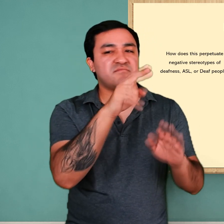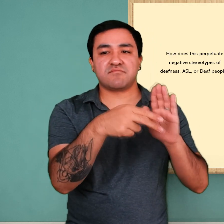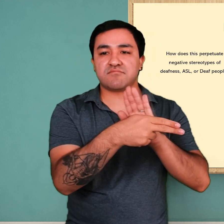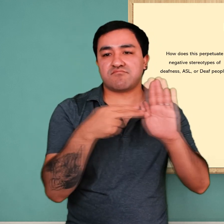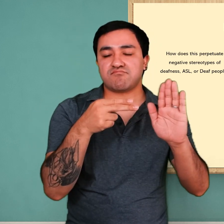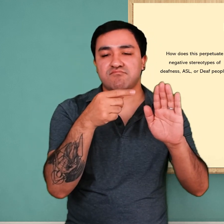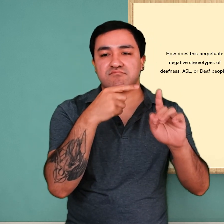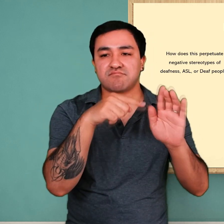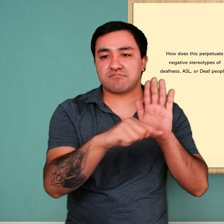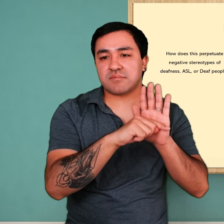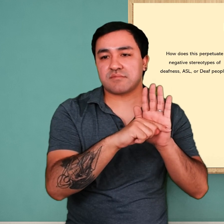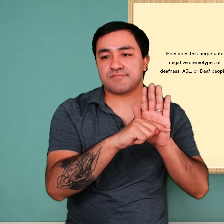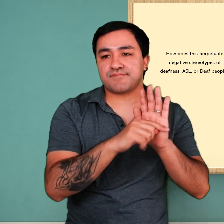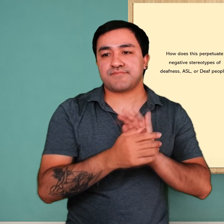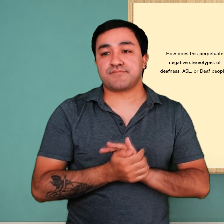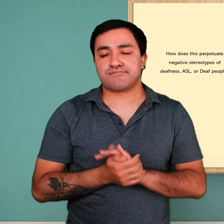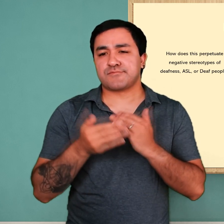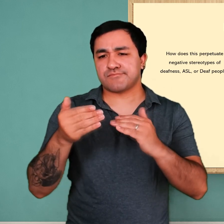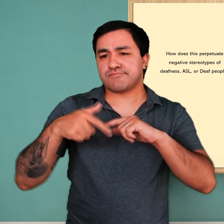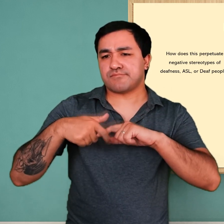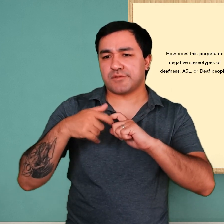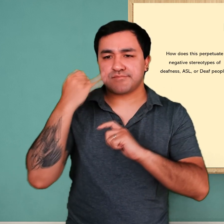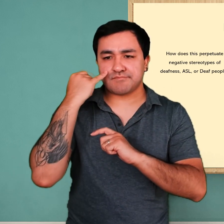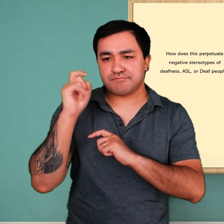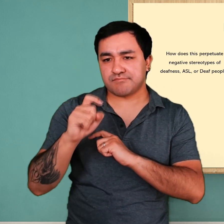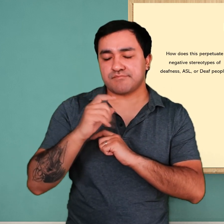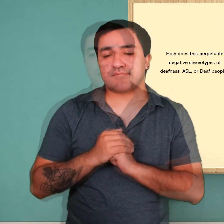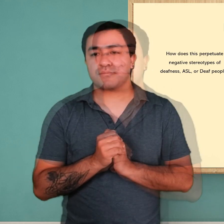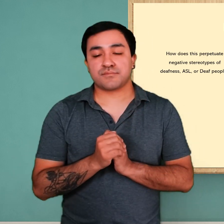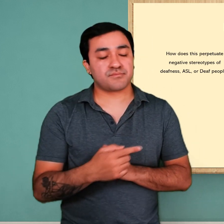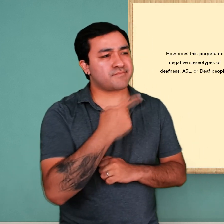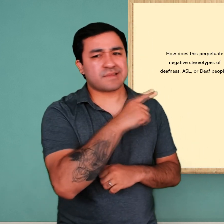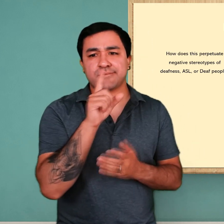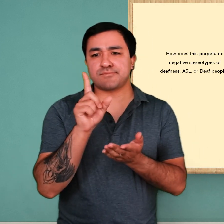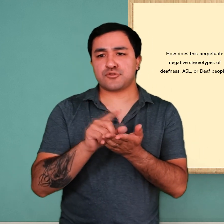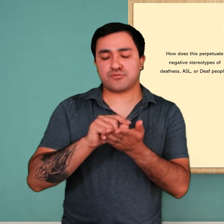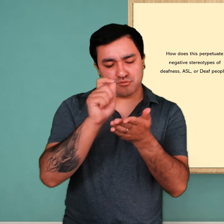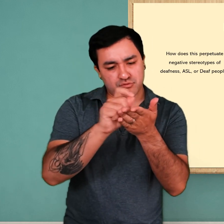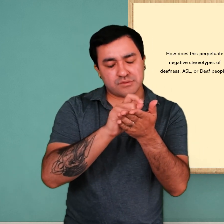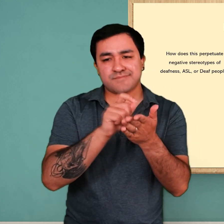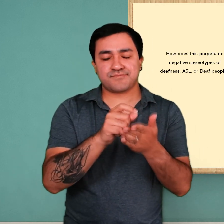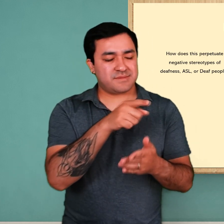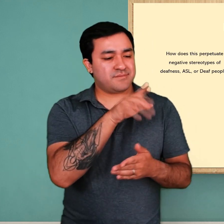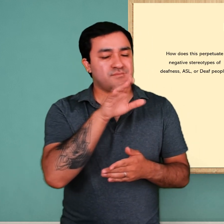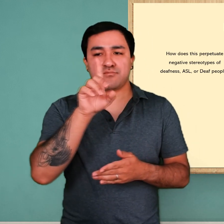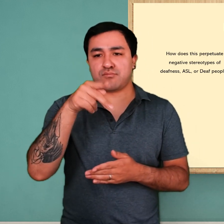Go ahead, pause if you need to. This article is blaming Portis’ deafness